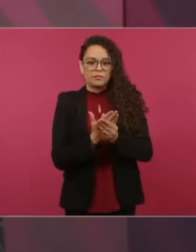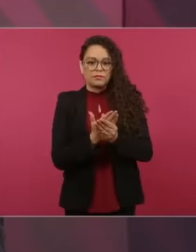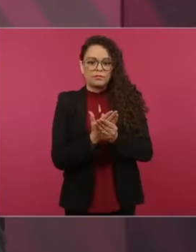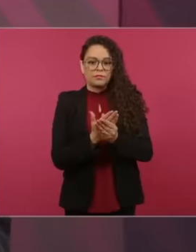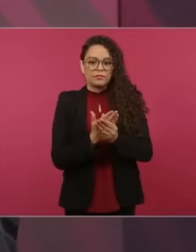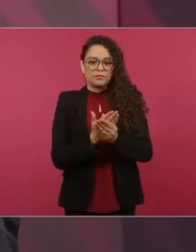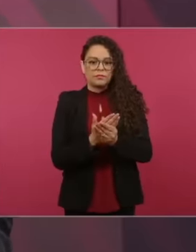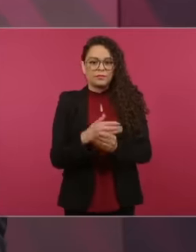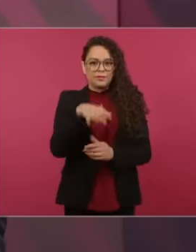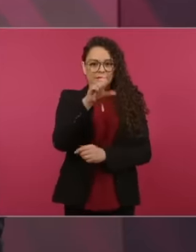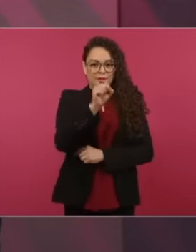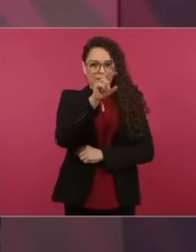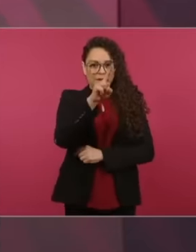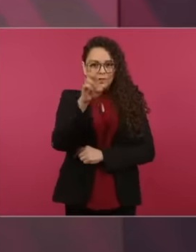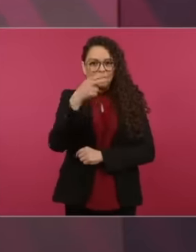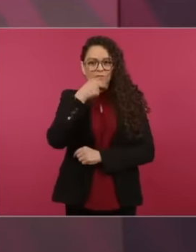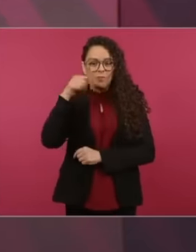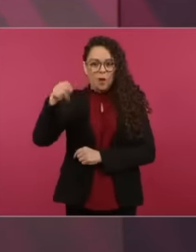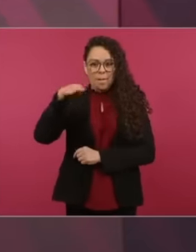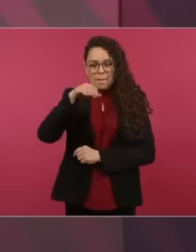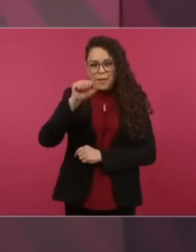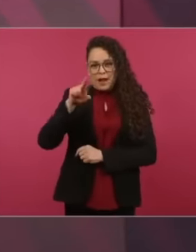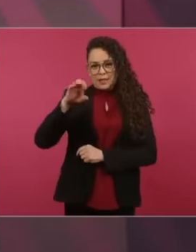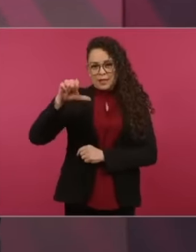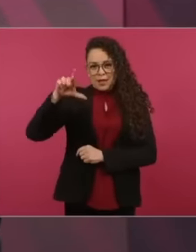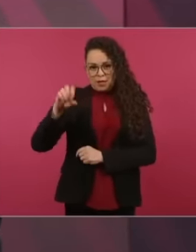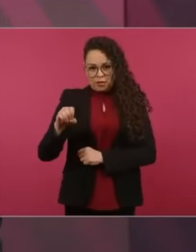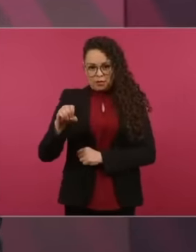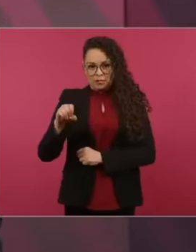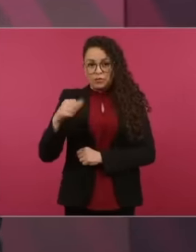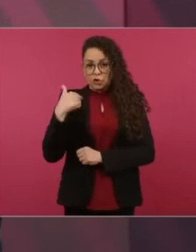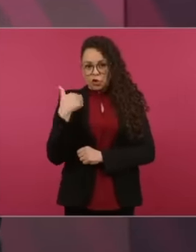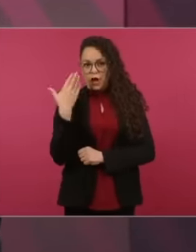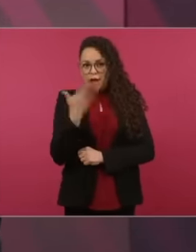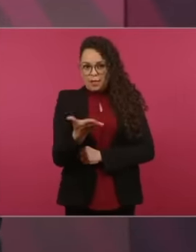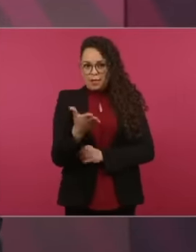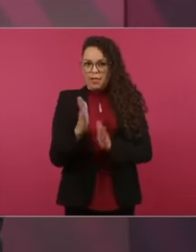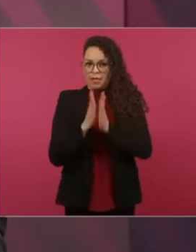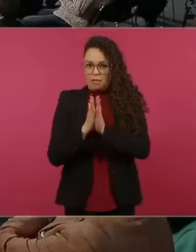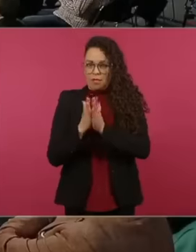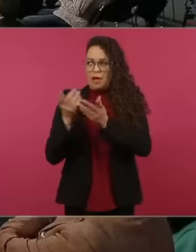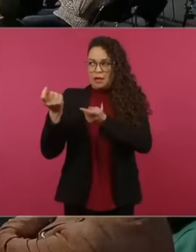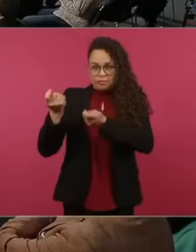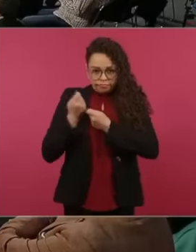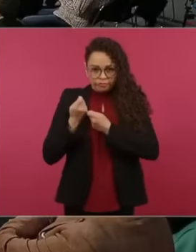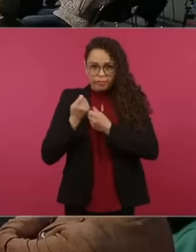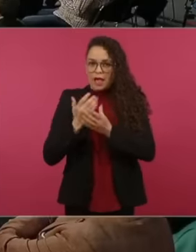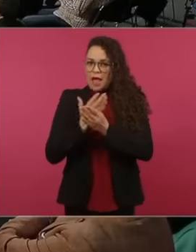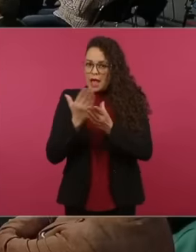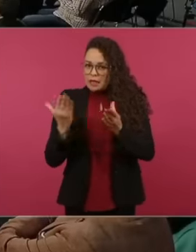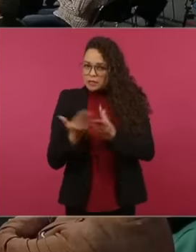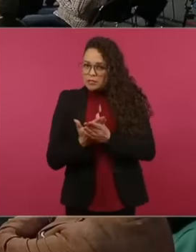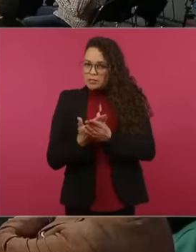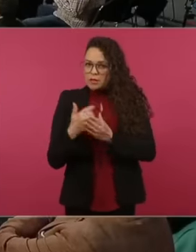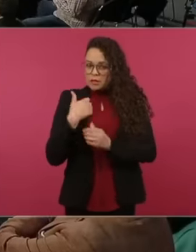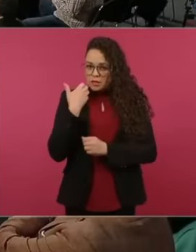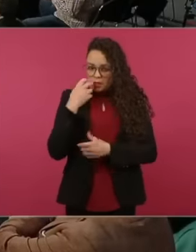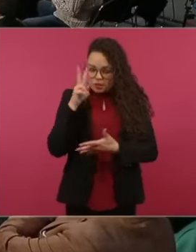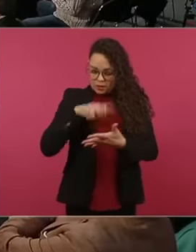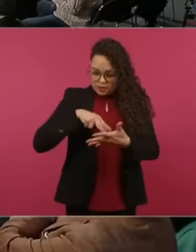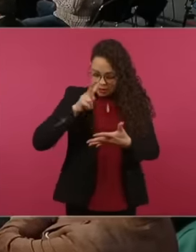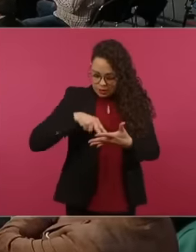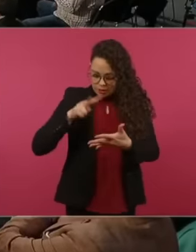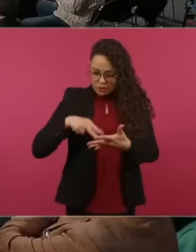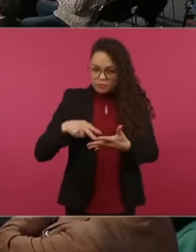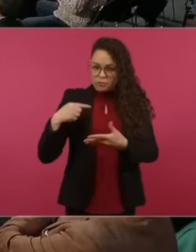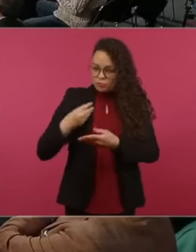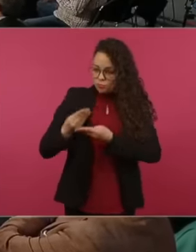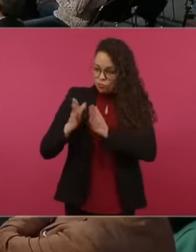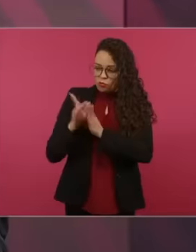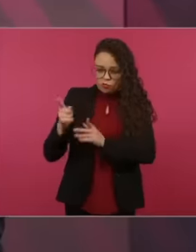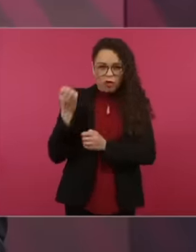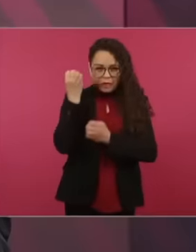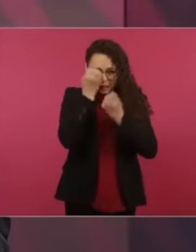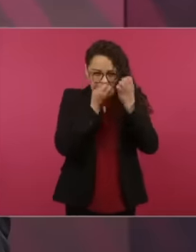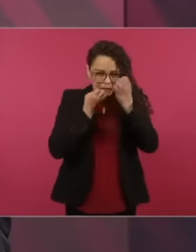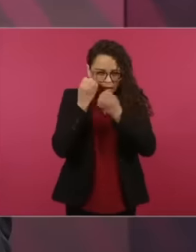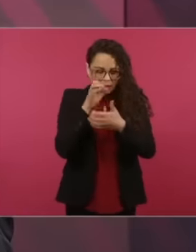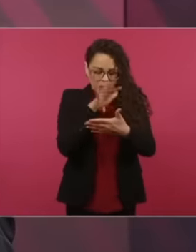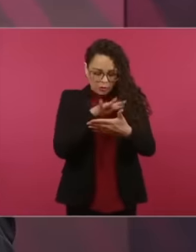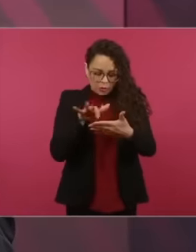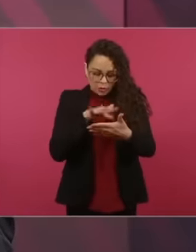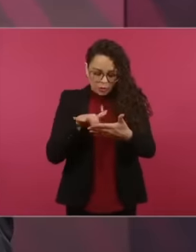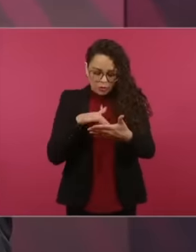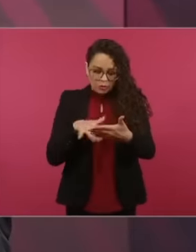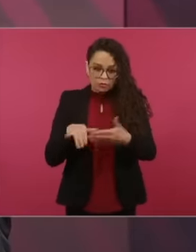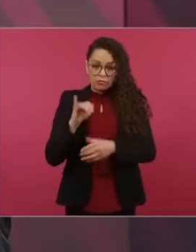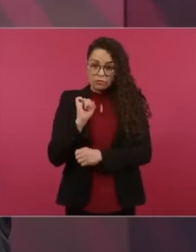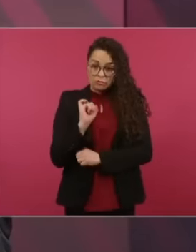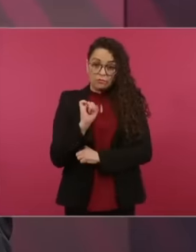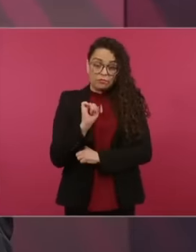Foreign Affairs when they sent us the file, to analyze it, read it all over a weekend and